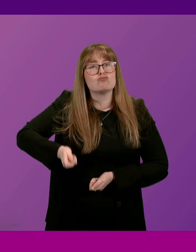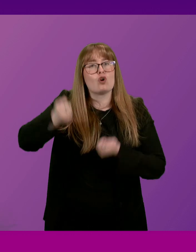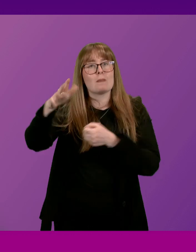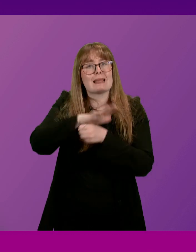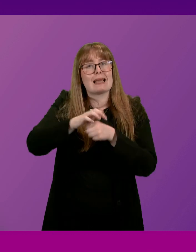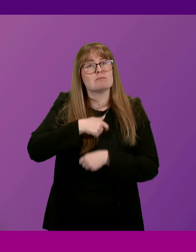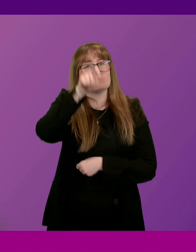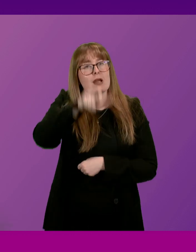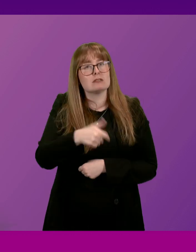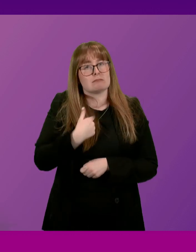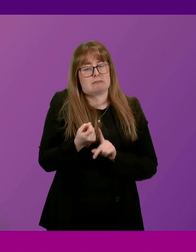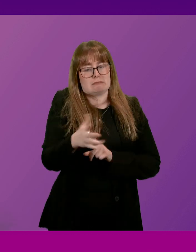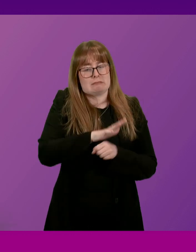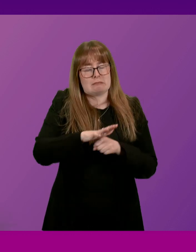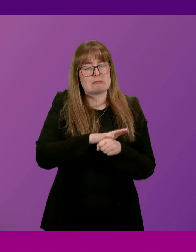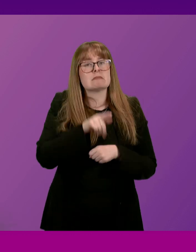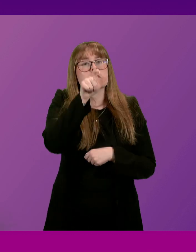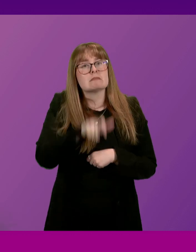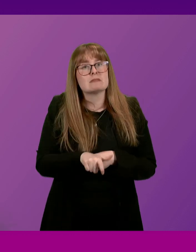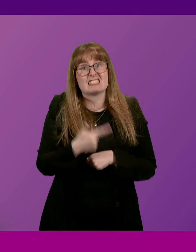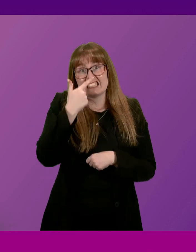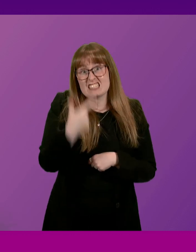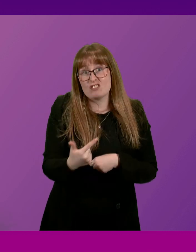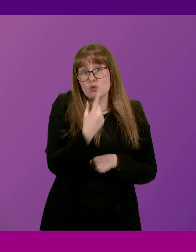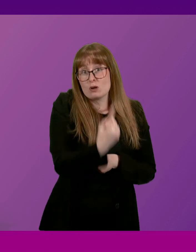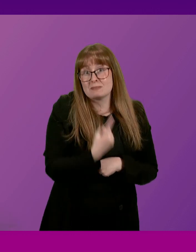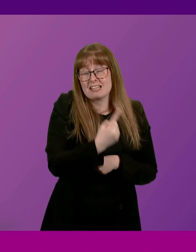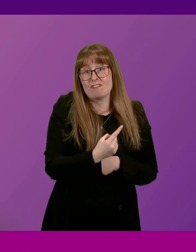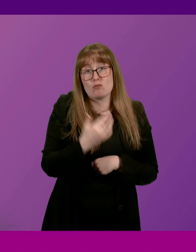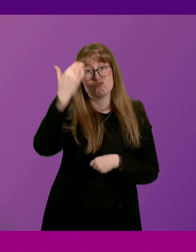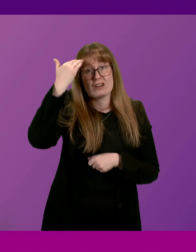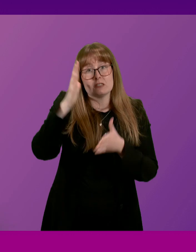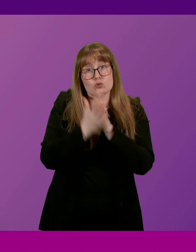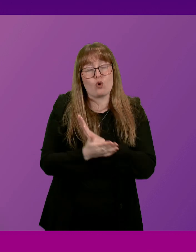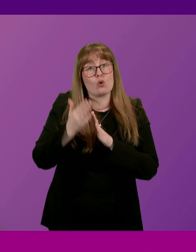constituent Isaac Tocher, a seven-year-old child who has a brain disorder and autism,